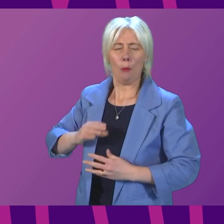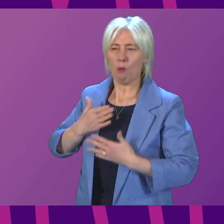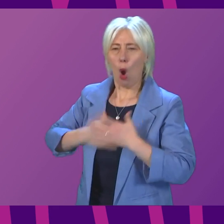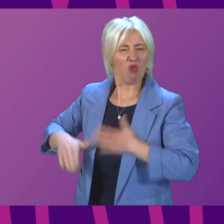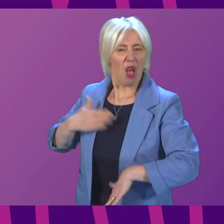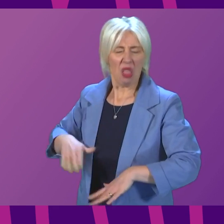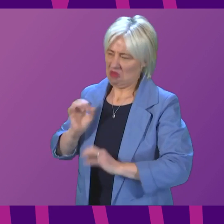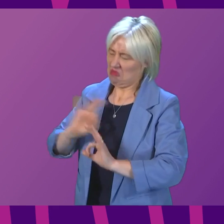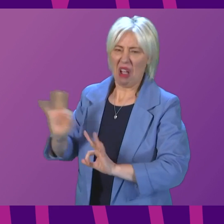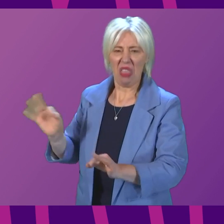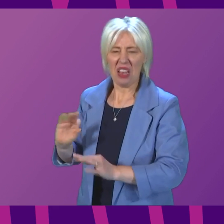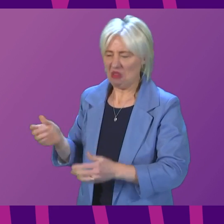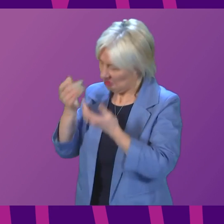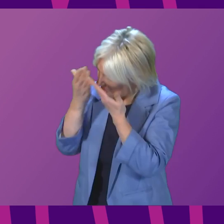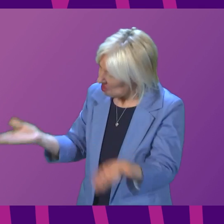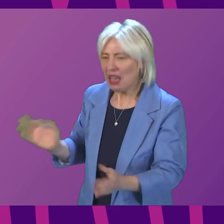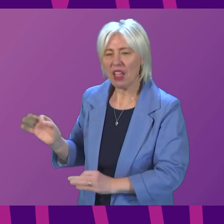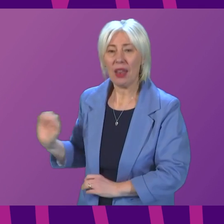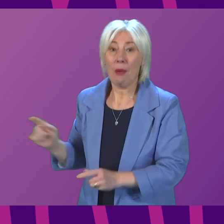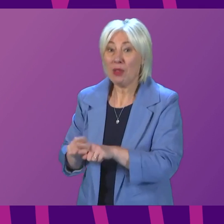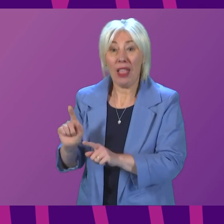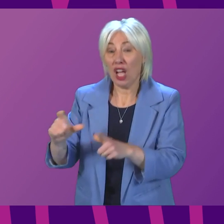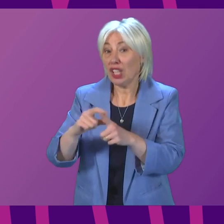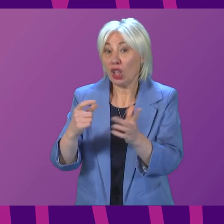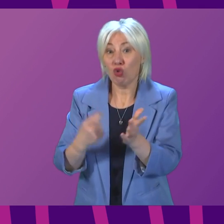who even Douglas Ross does not think is fit for office.